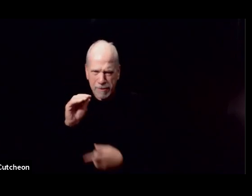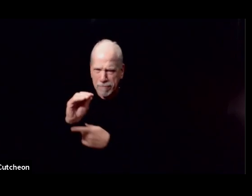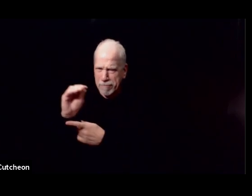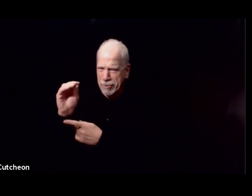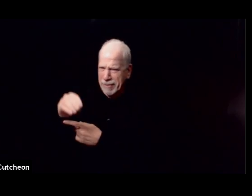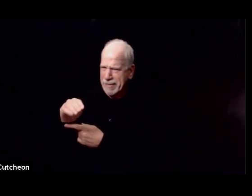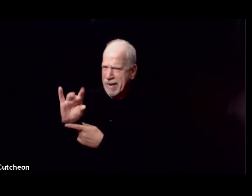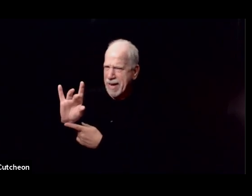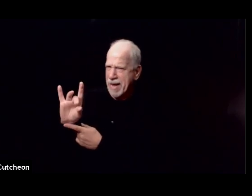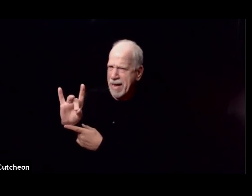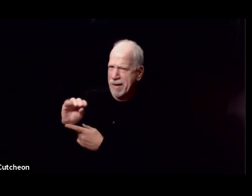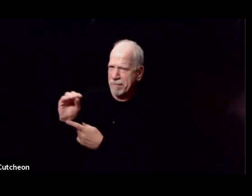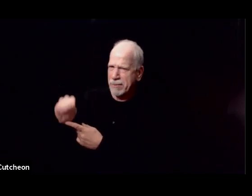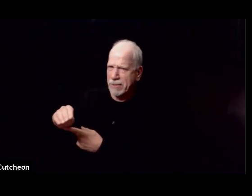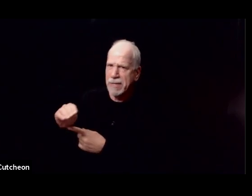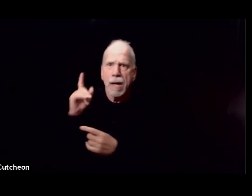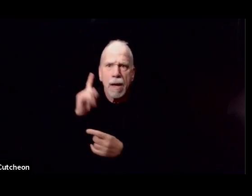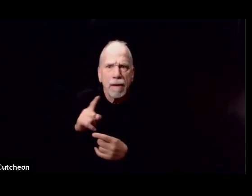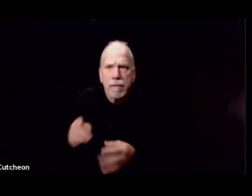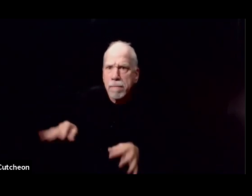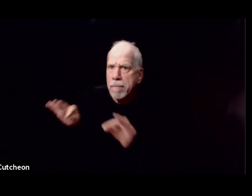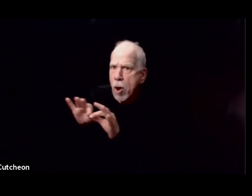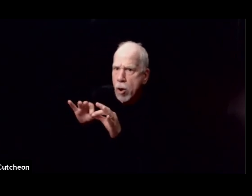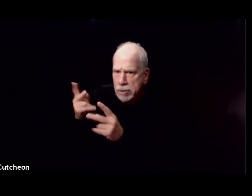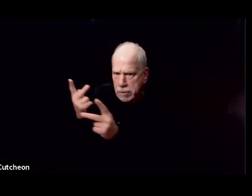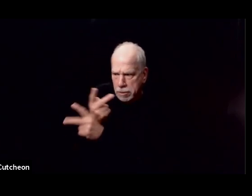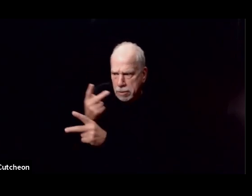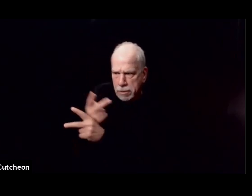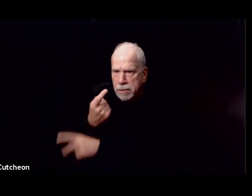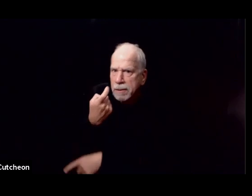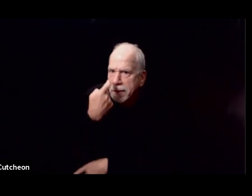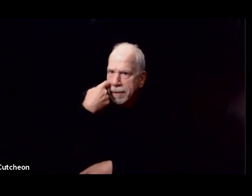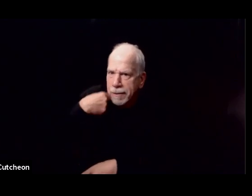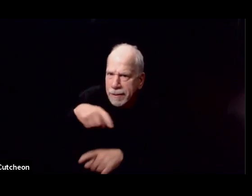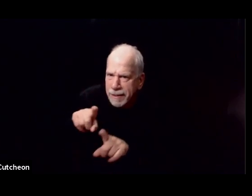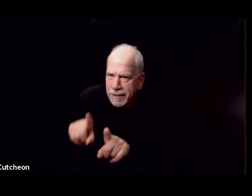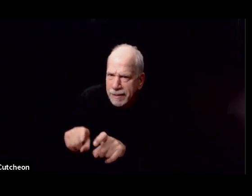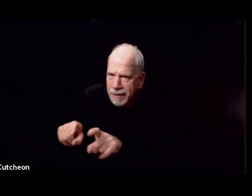context of the testing volume and as we test more we expect to find more cases